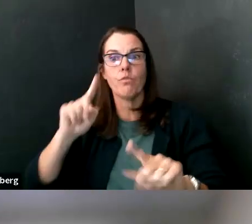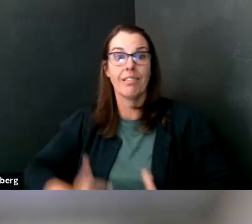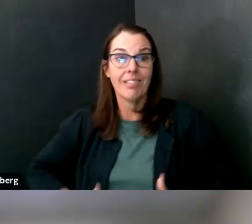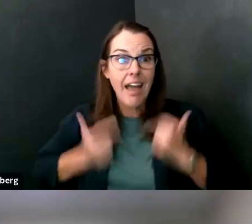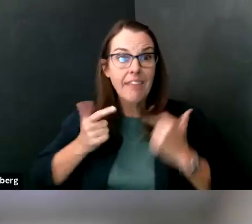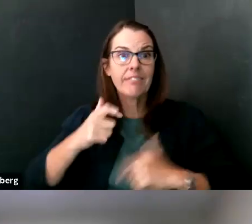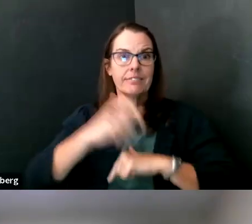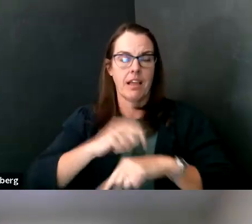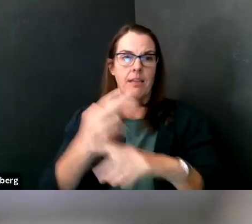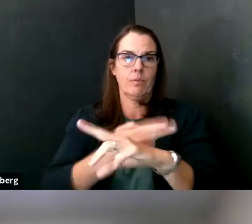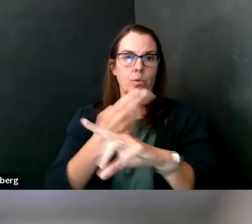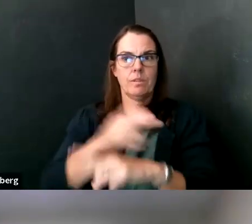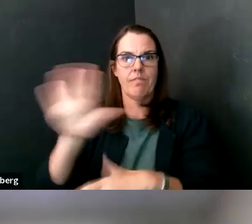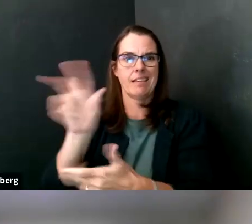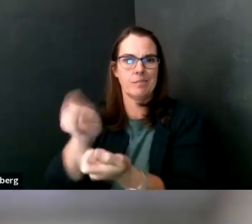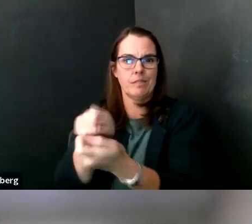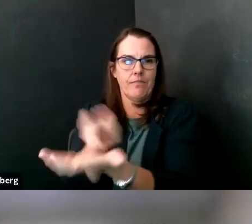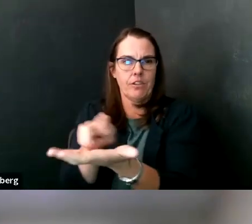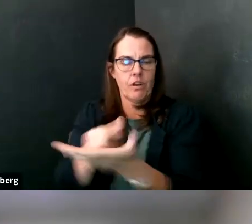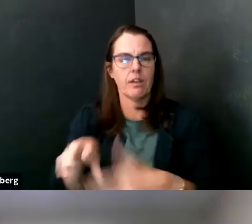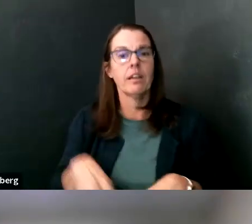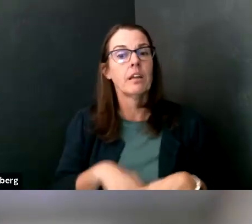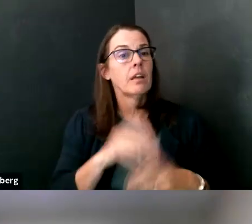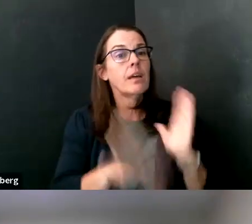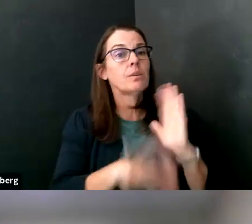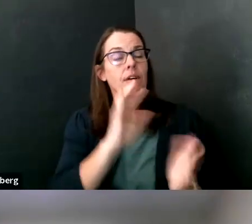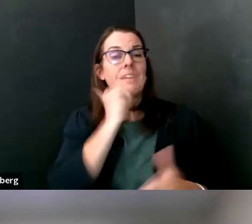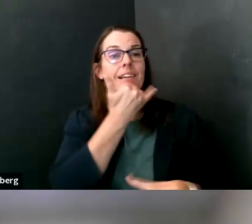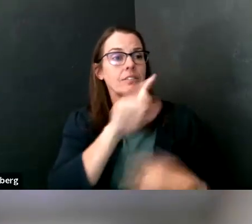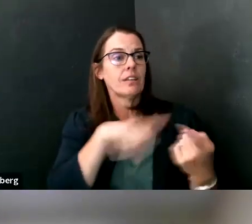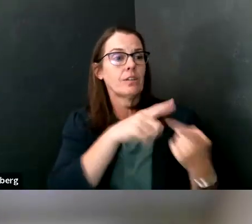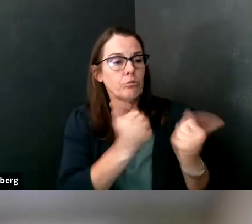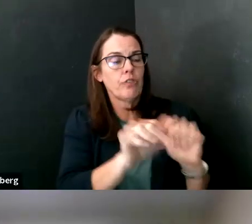use of their drug. It was found accidentally as we were attempting to find patient reported